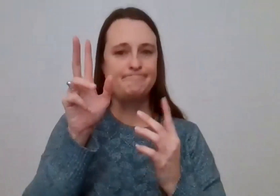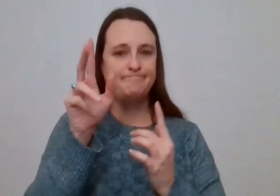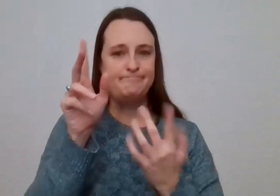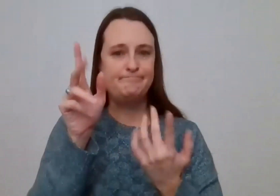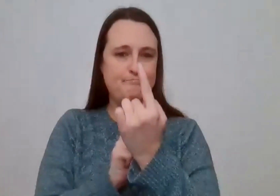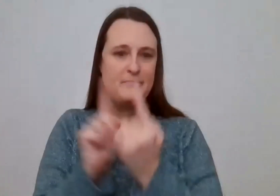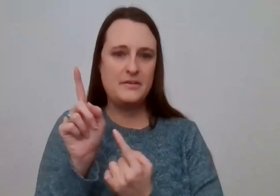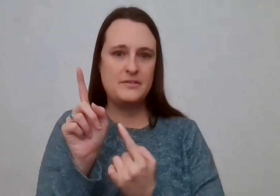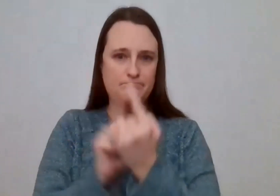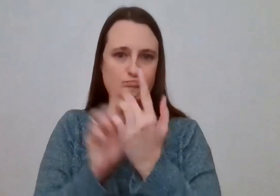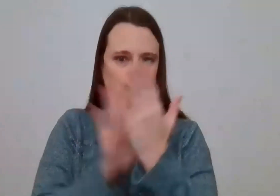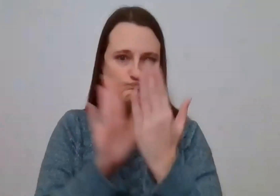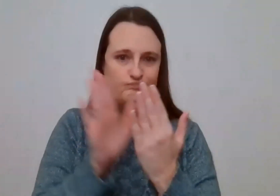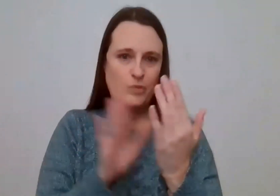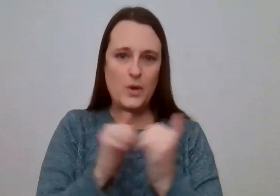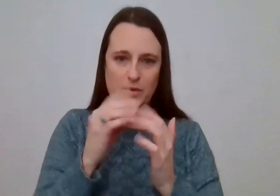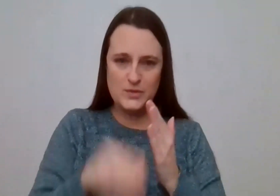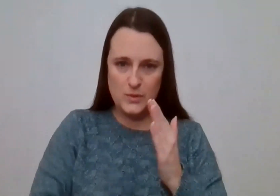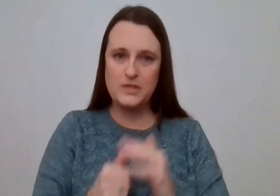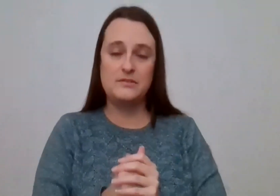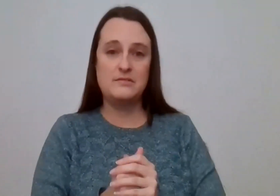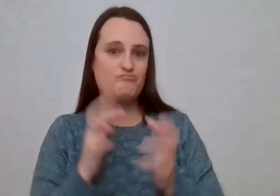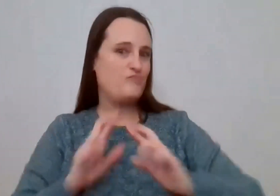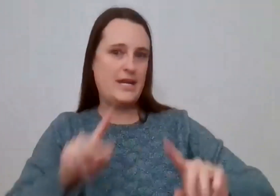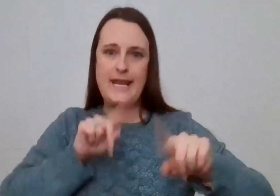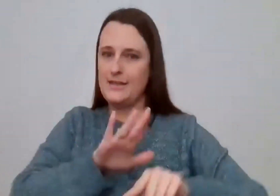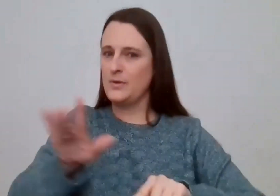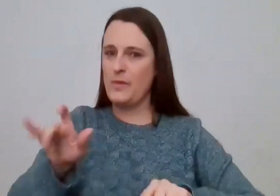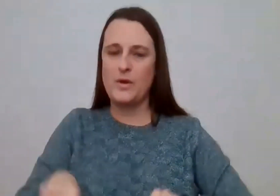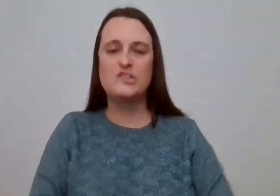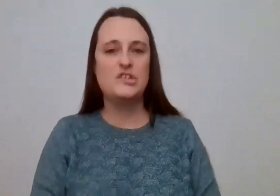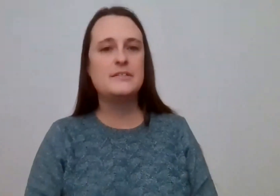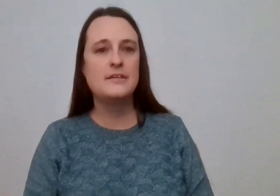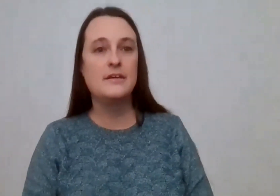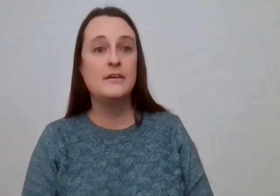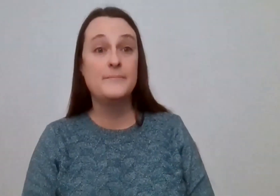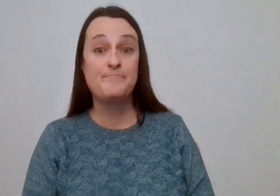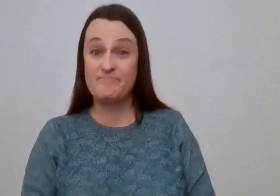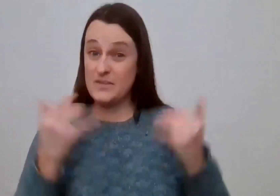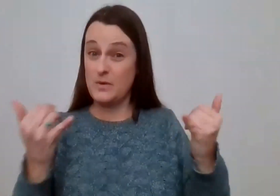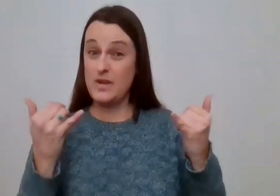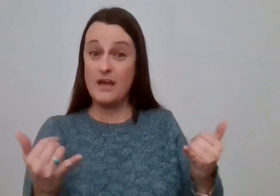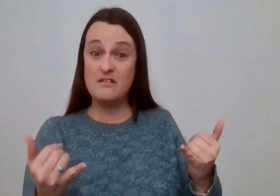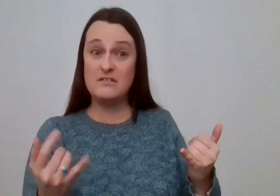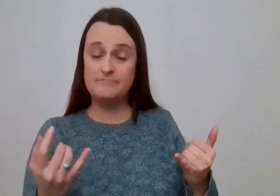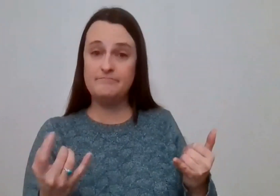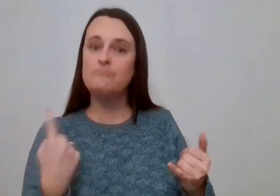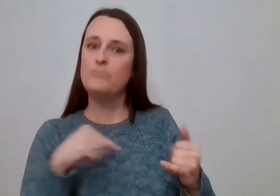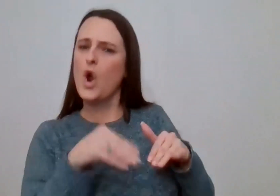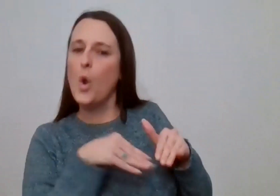they would then be informed to answer any of the students questions and so we are currently in the process of going into classrooms as school counselors